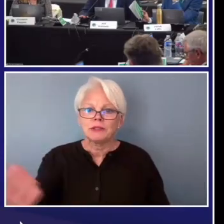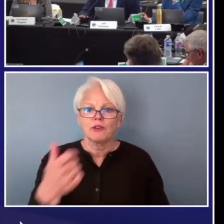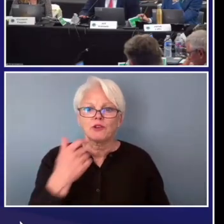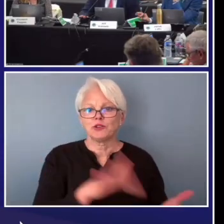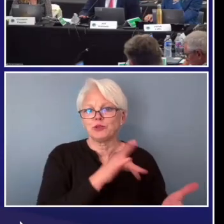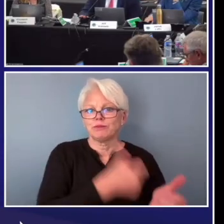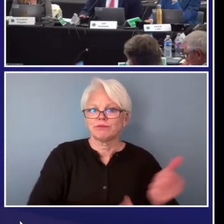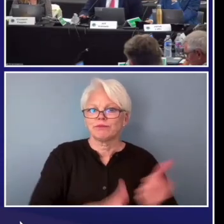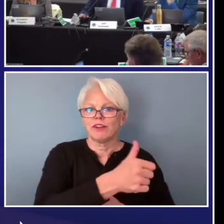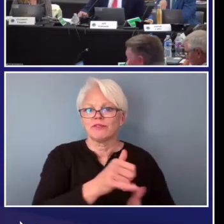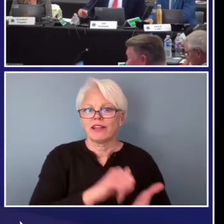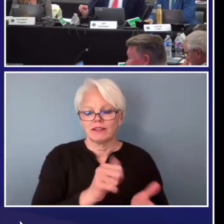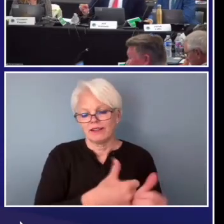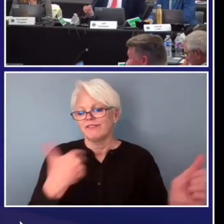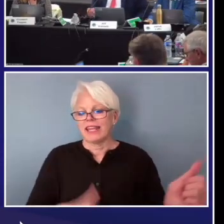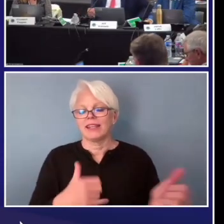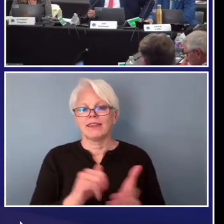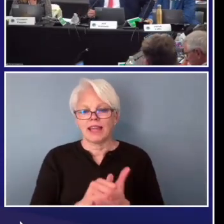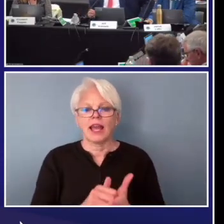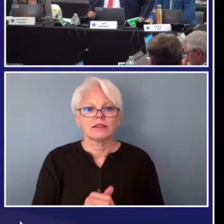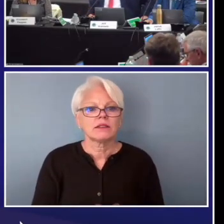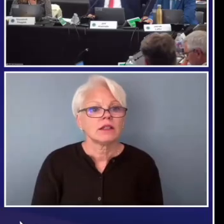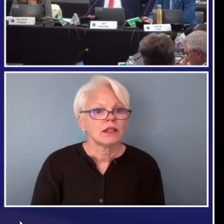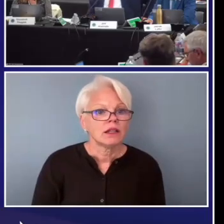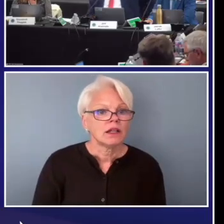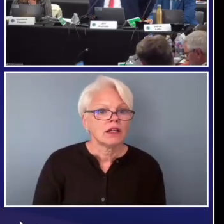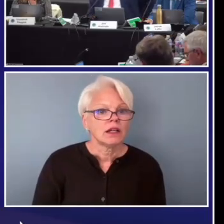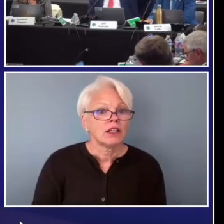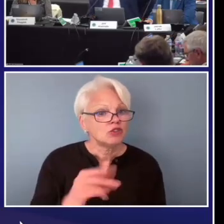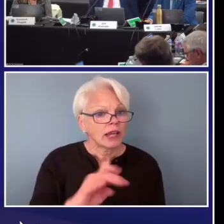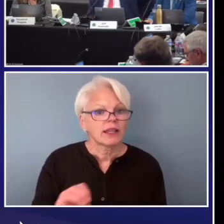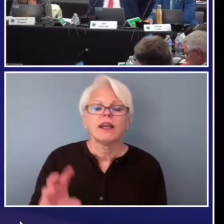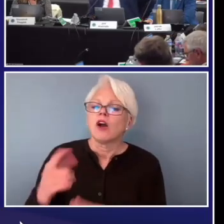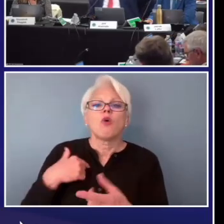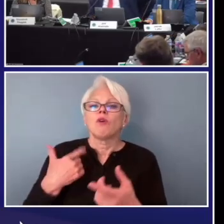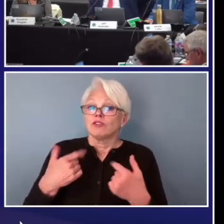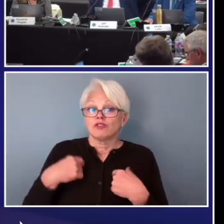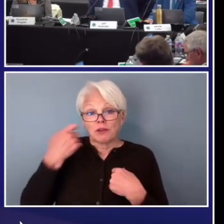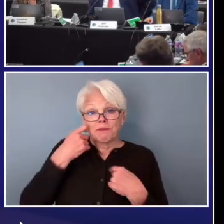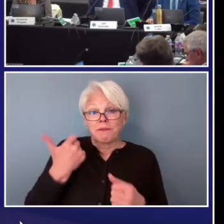Please, Jake, would you like to add to that? Remember where we were just talking about, we don't want to regulate the secretary, this is kind of where that comes in.